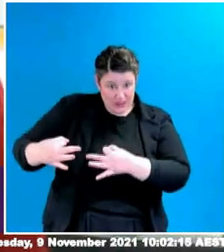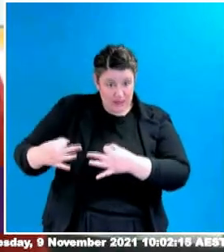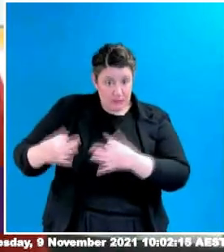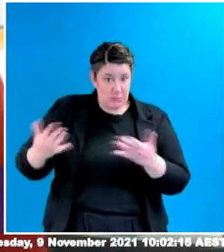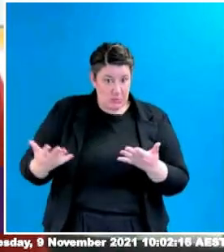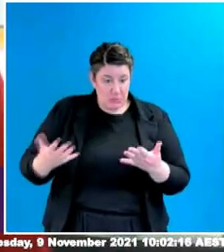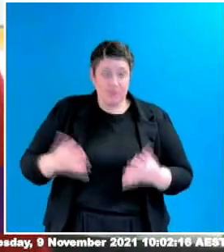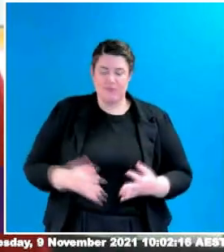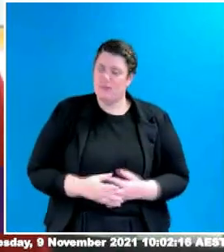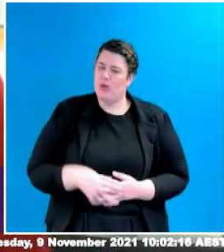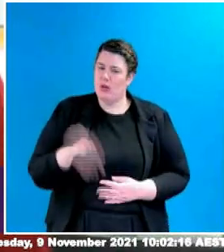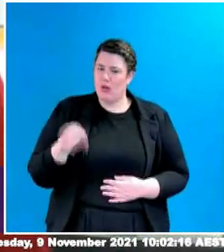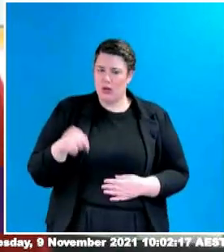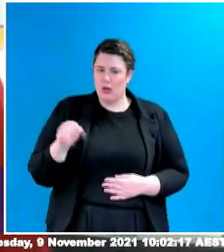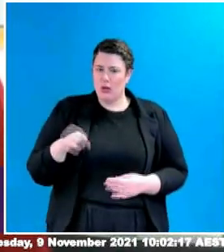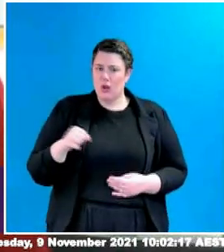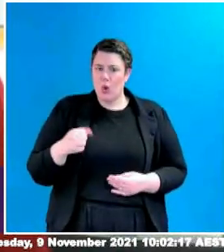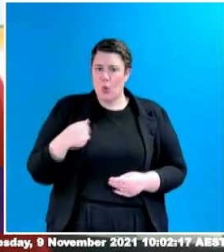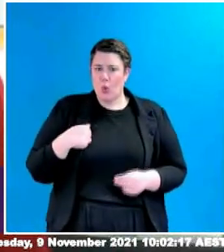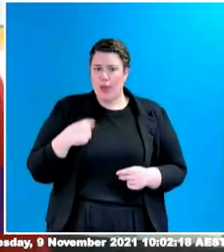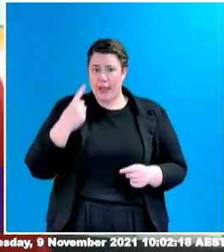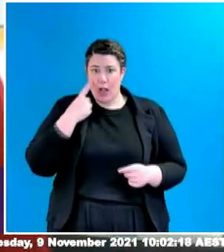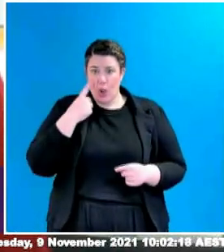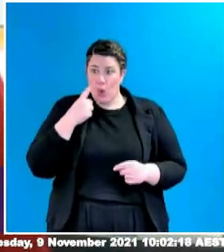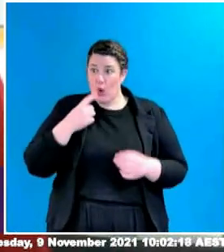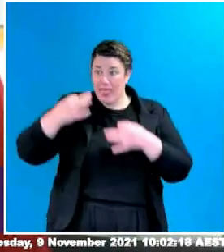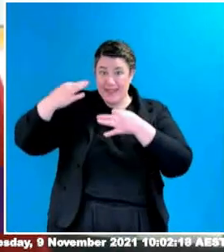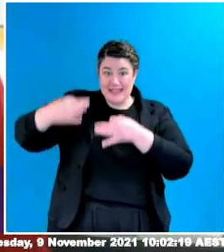Definitely. Absolutely, looking at that jurisprudence either at the high level,